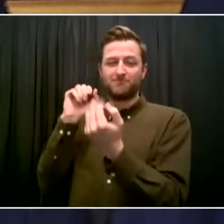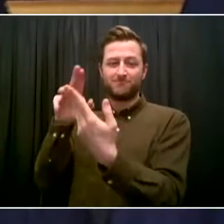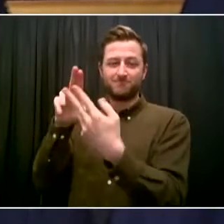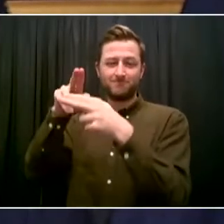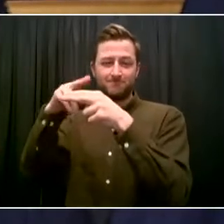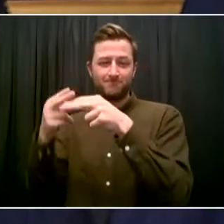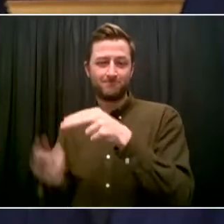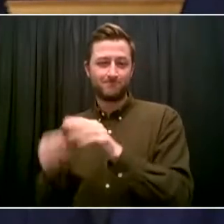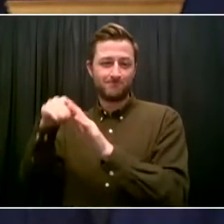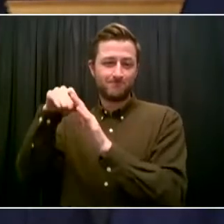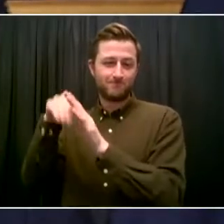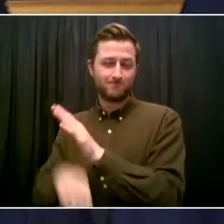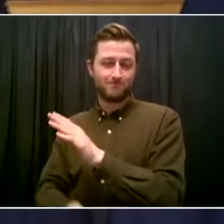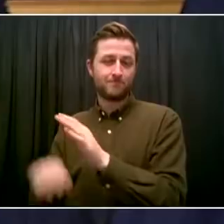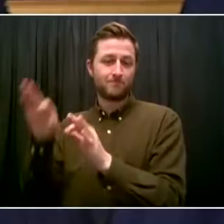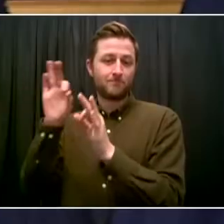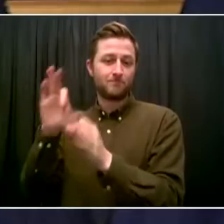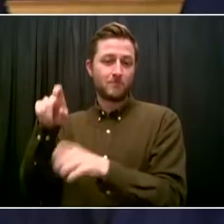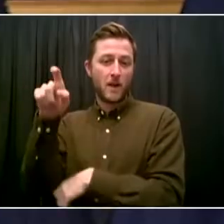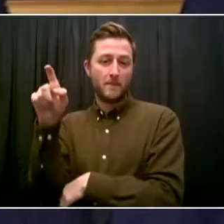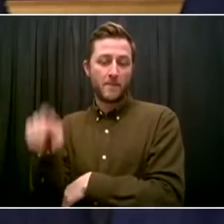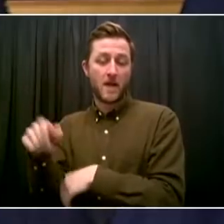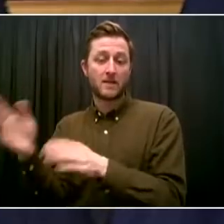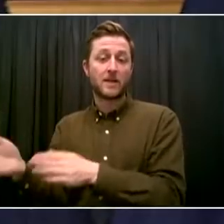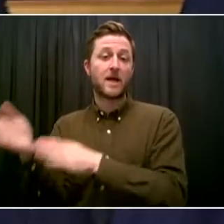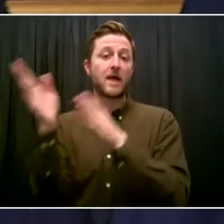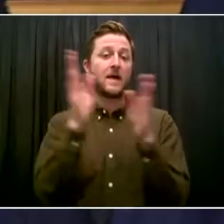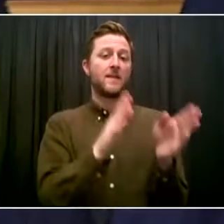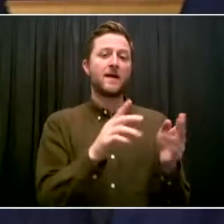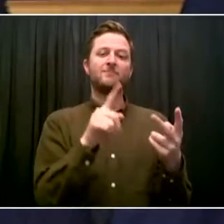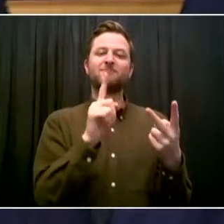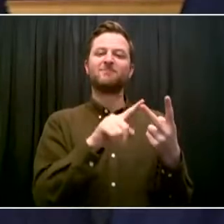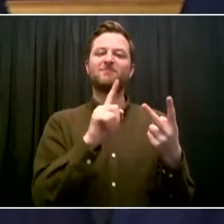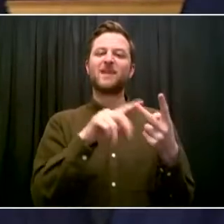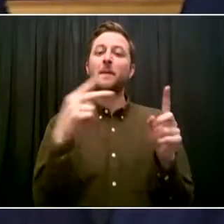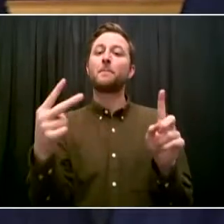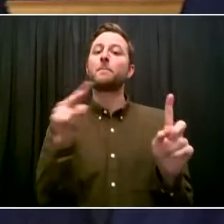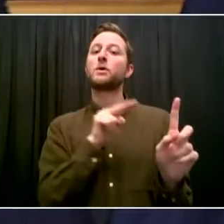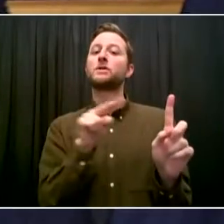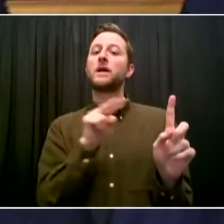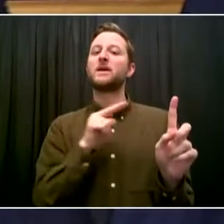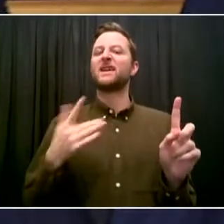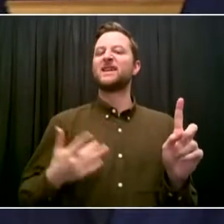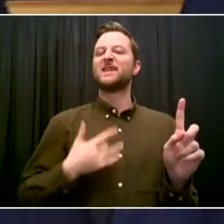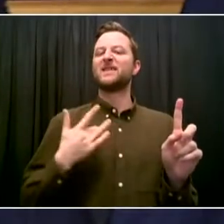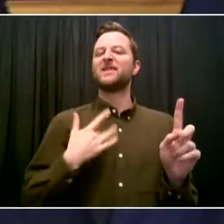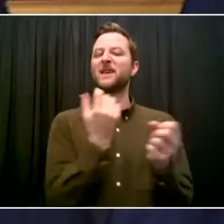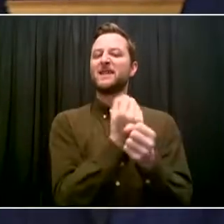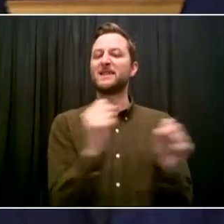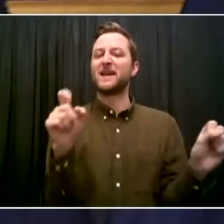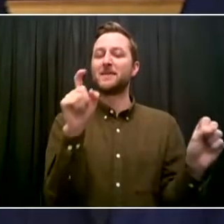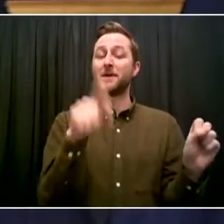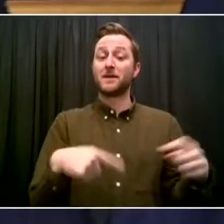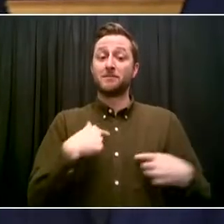WE ARE GONIG O TDO BOTH. WE ARE GOING TO RIDVE DOWN CRIME AND MAKE SURE THAT NEW YORKERS